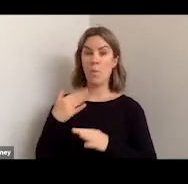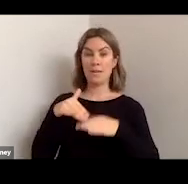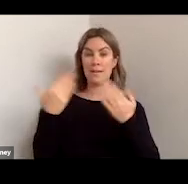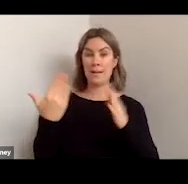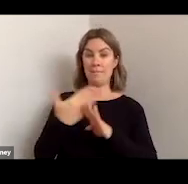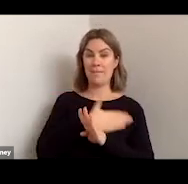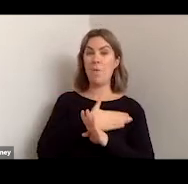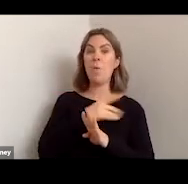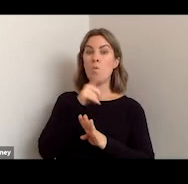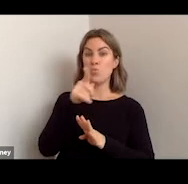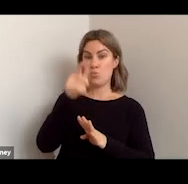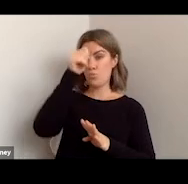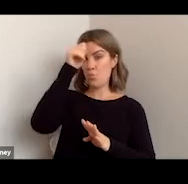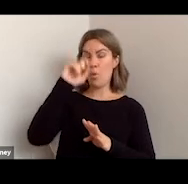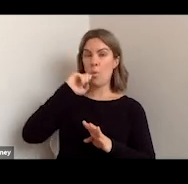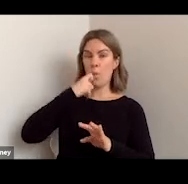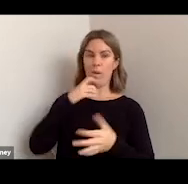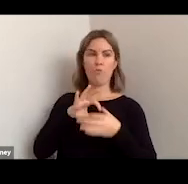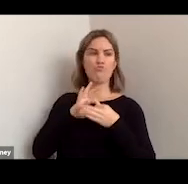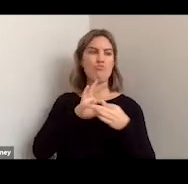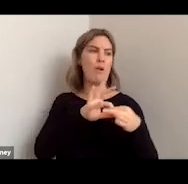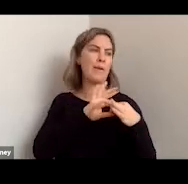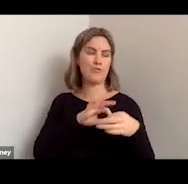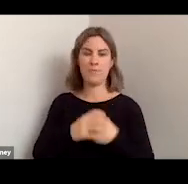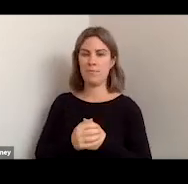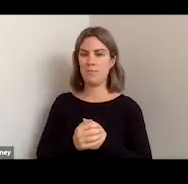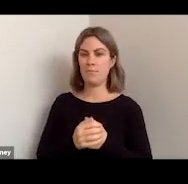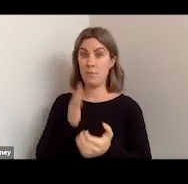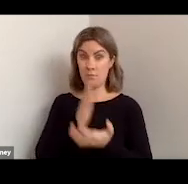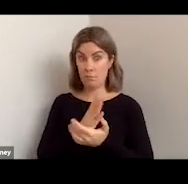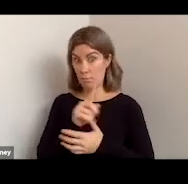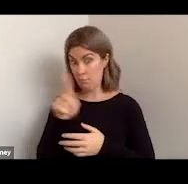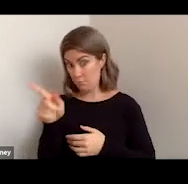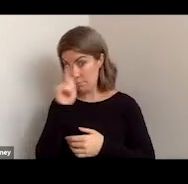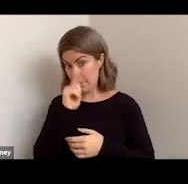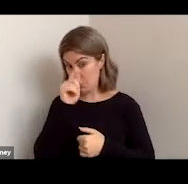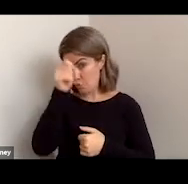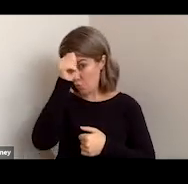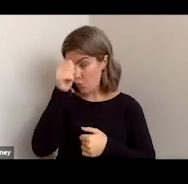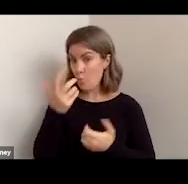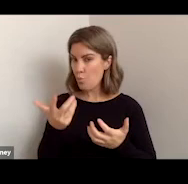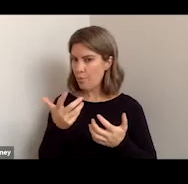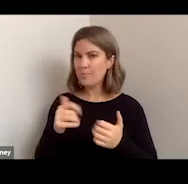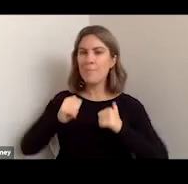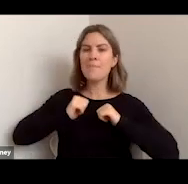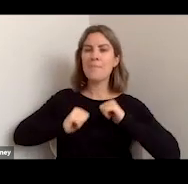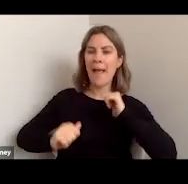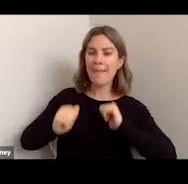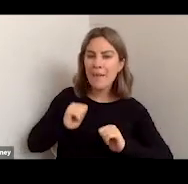relationship and presumably before the other person knows as well and because there are certain behaviours that you do - probably stalking them